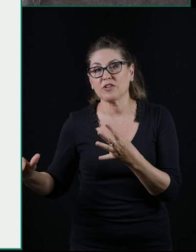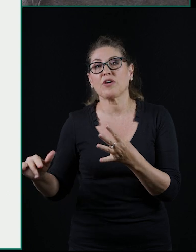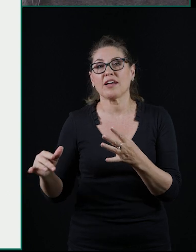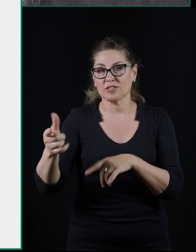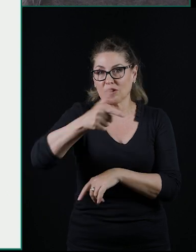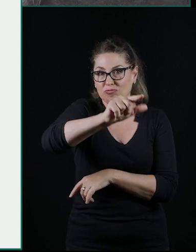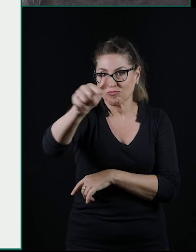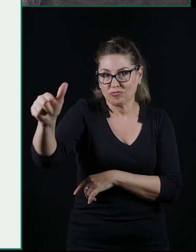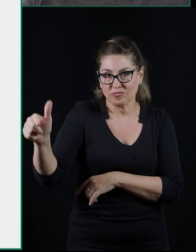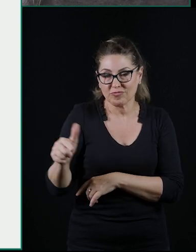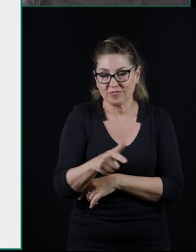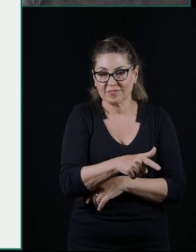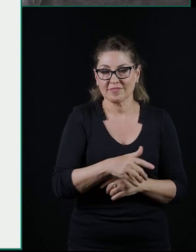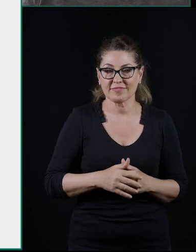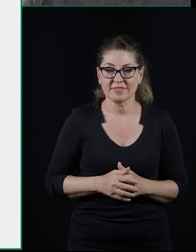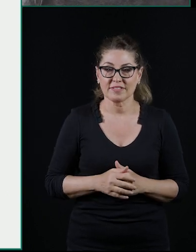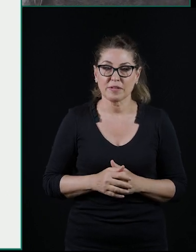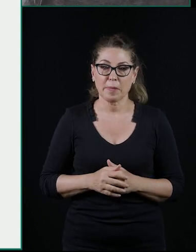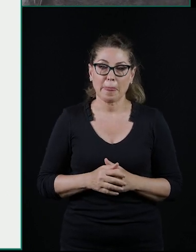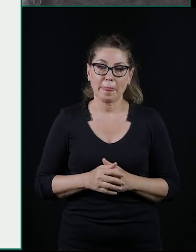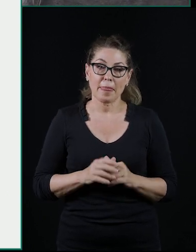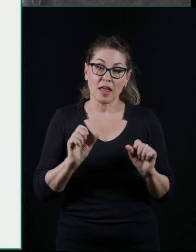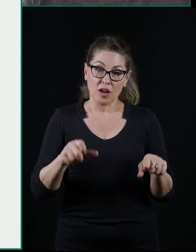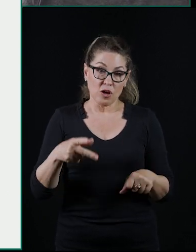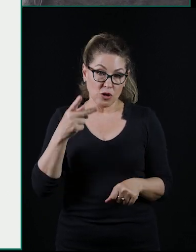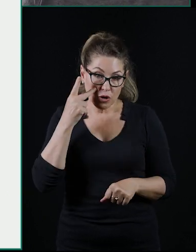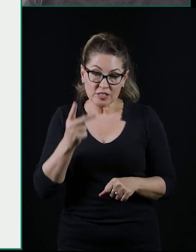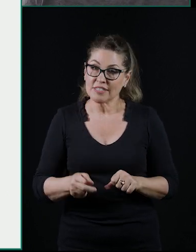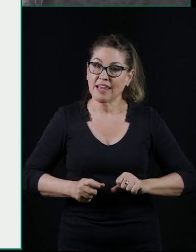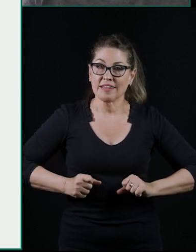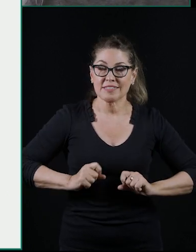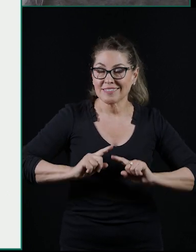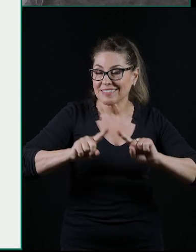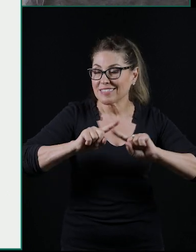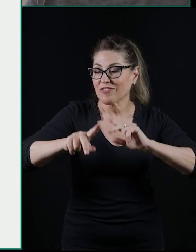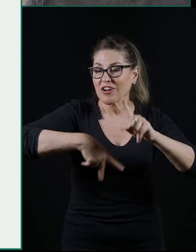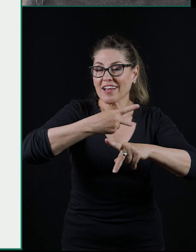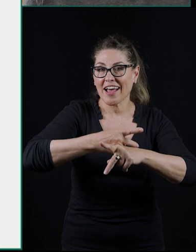So if you can describe a diagram you can see that we have various types of devices.